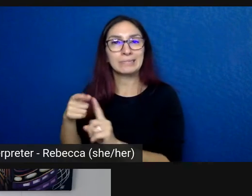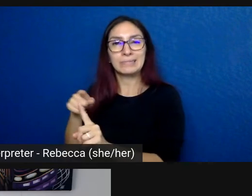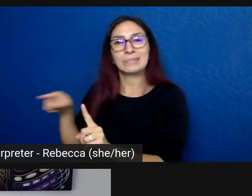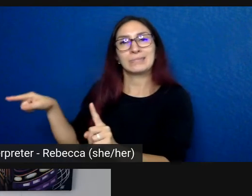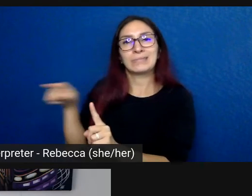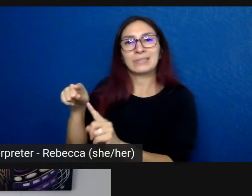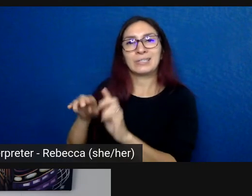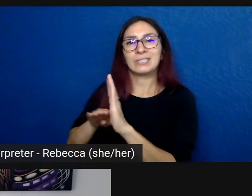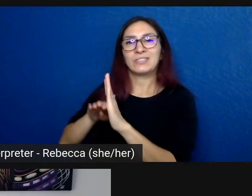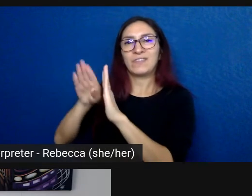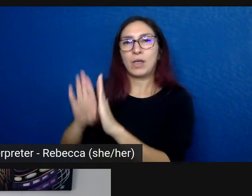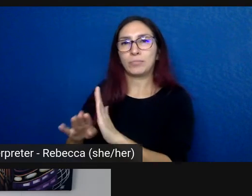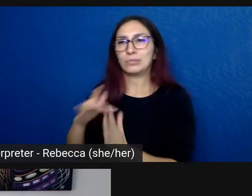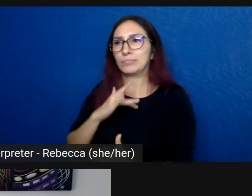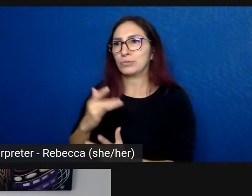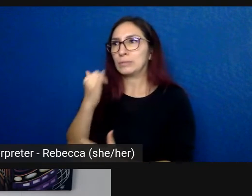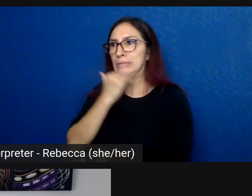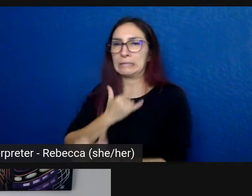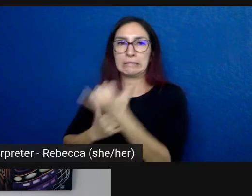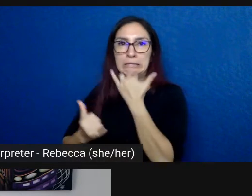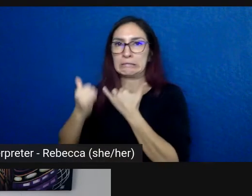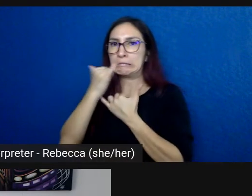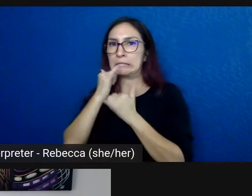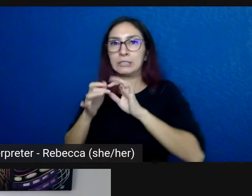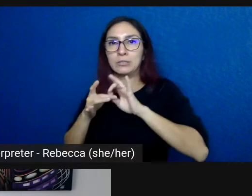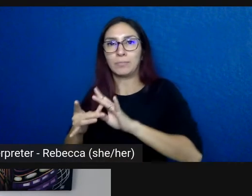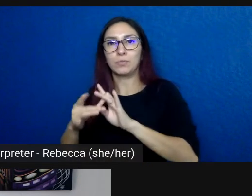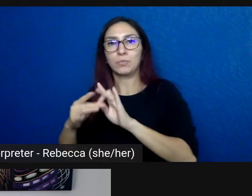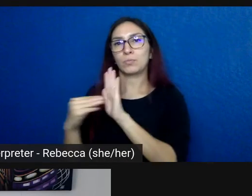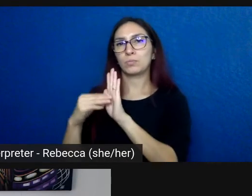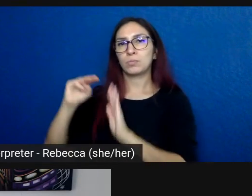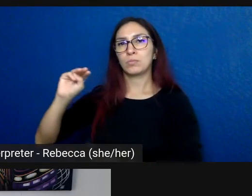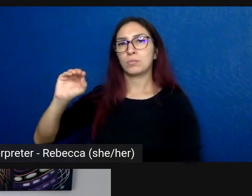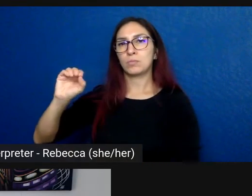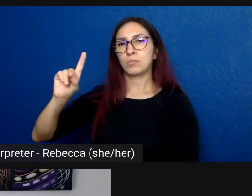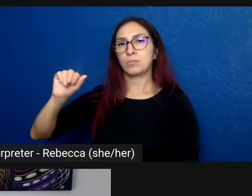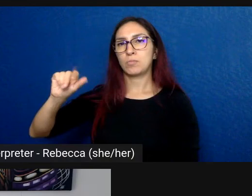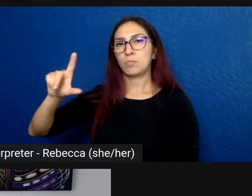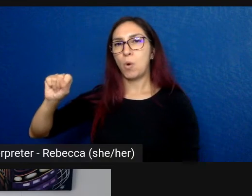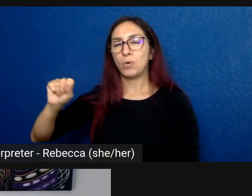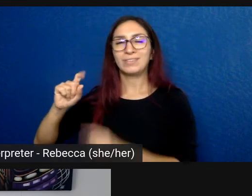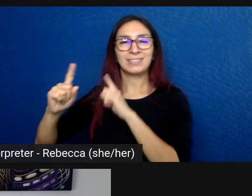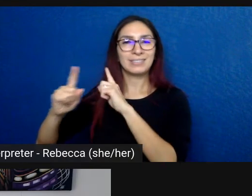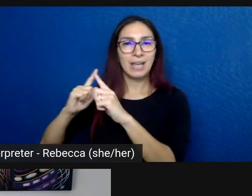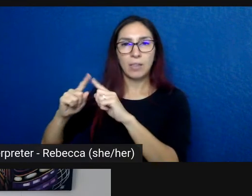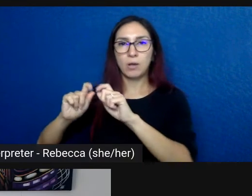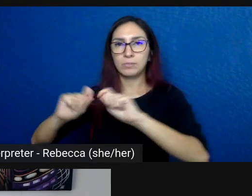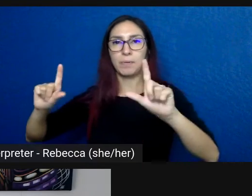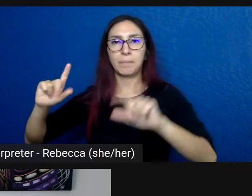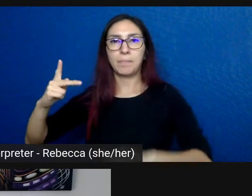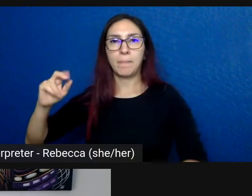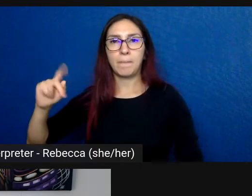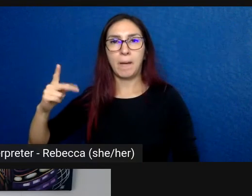to modals, dialogs, and pop-ups? I have a couple I can think of in mind, but what's your thoughts